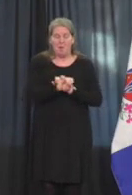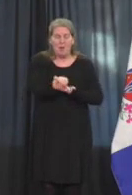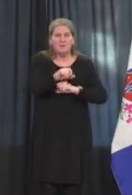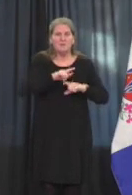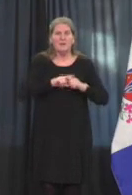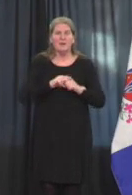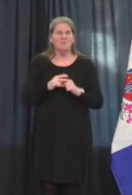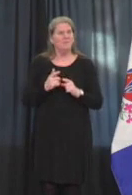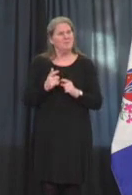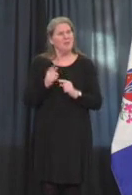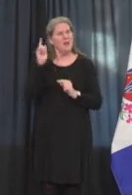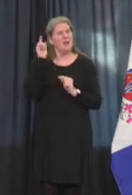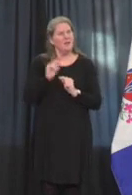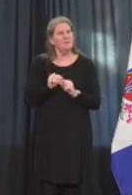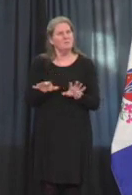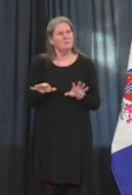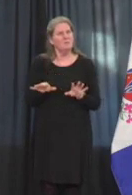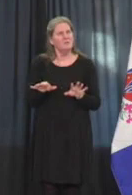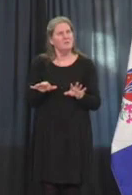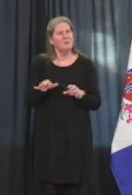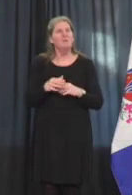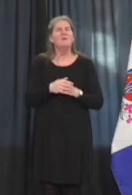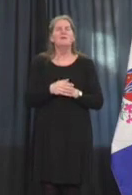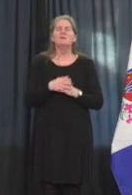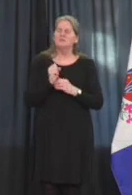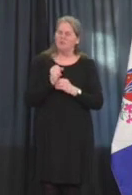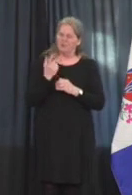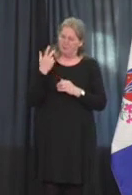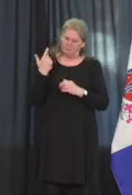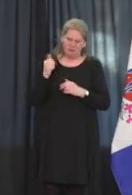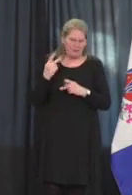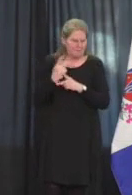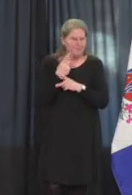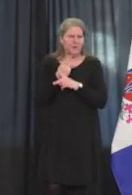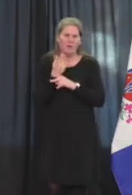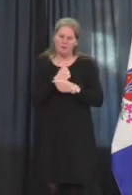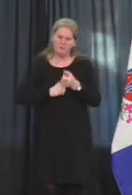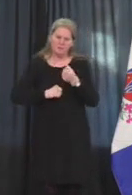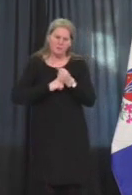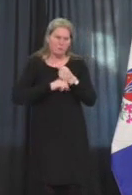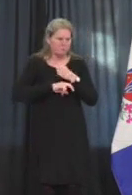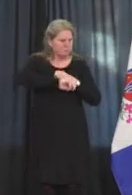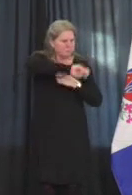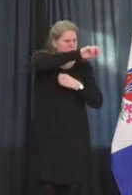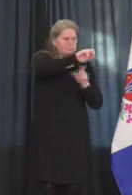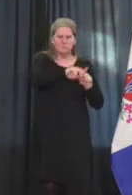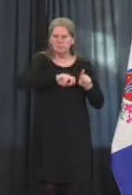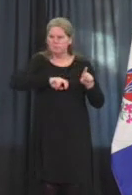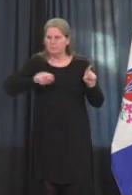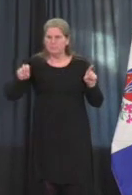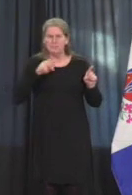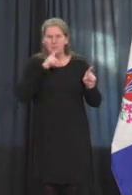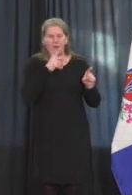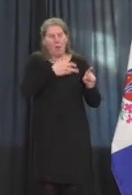SO WE WILL FIND A WAY TO SUPPORT THOSE TRAVELLERS SO THAT THEY DON'T HAVE TO INTERACT WITH OUR